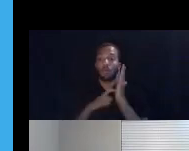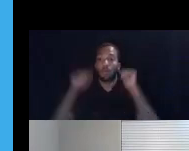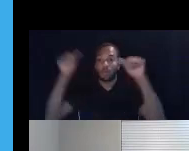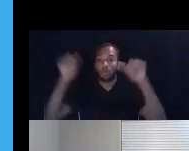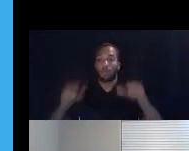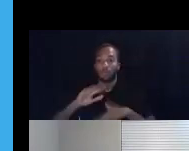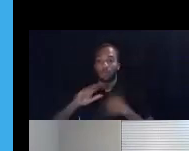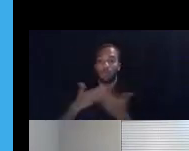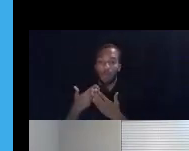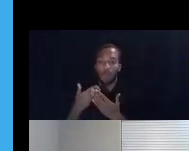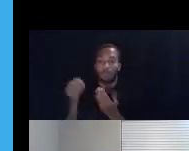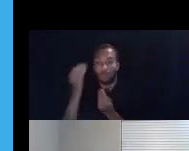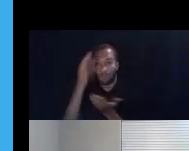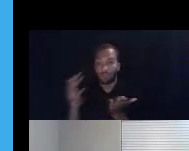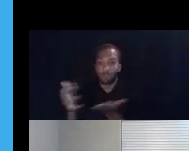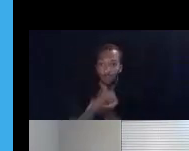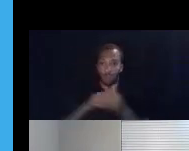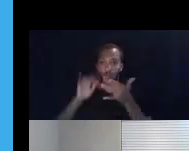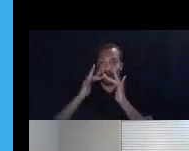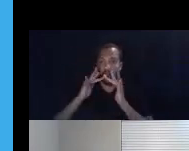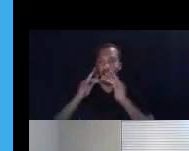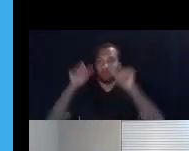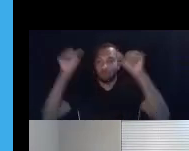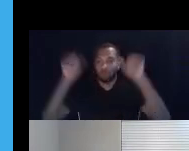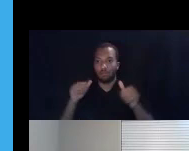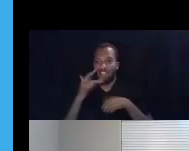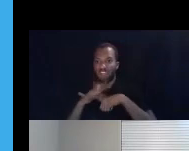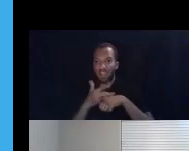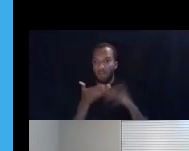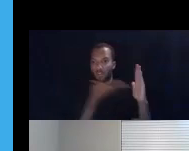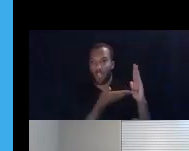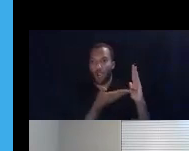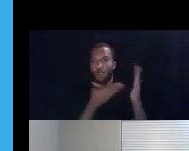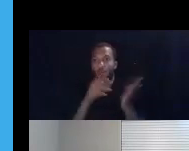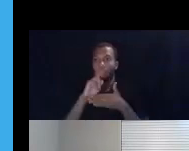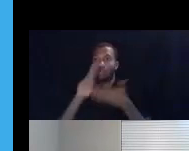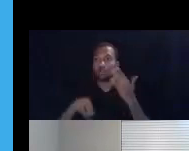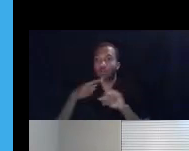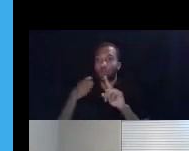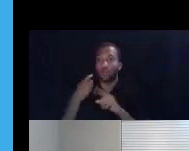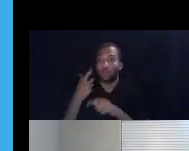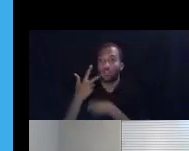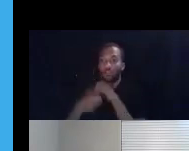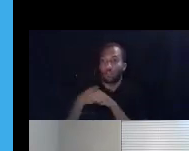assessments online. So they're online and then there are results from the last three years for the implementation